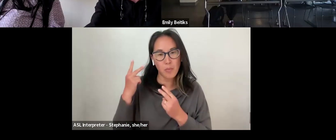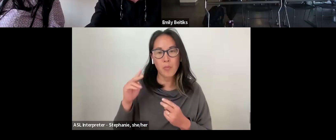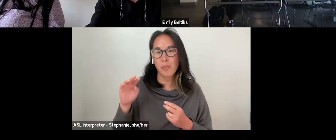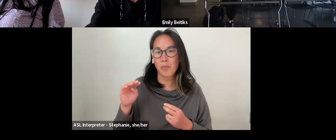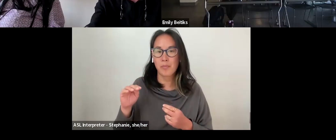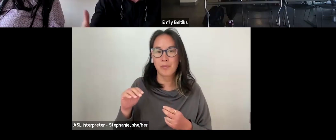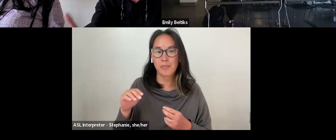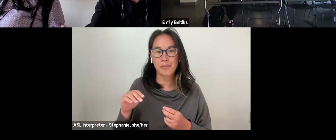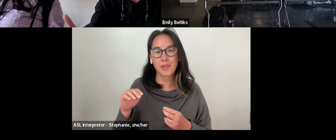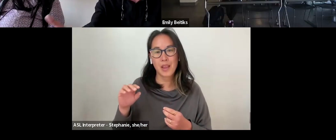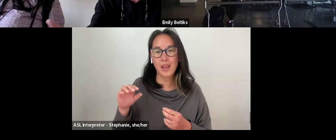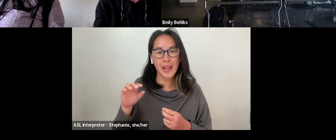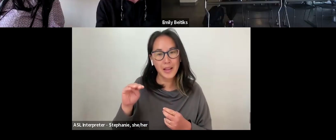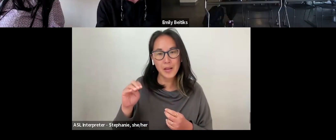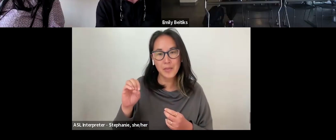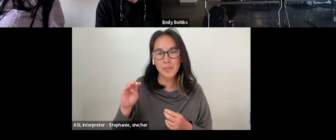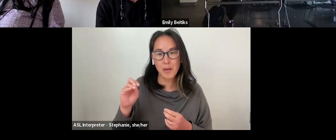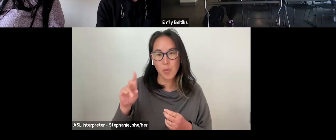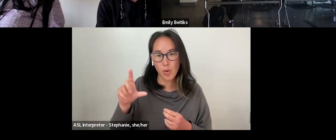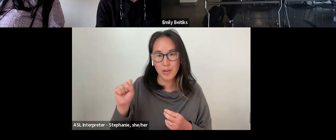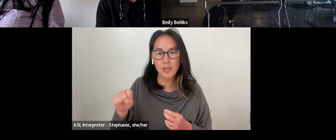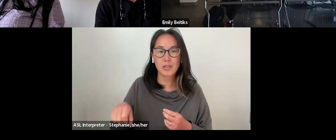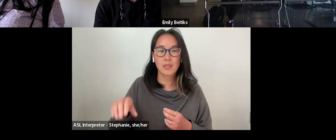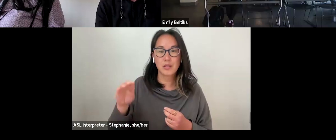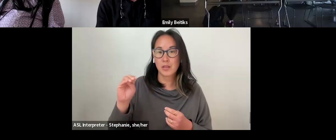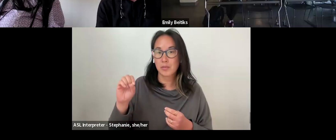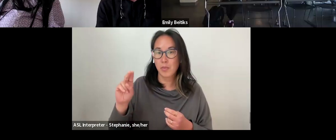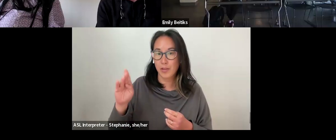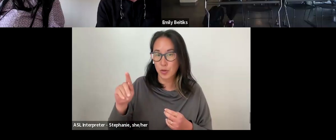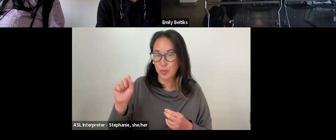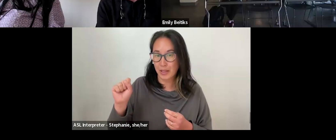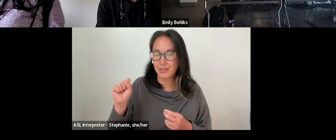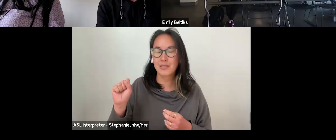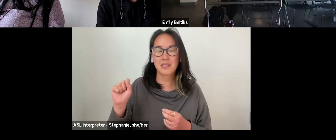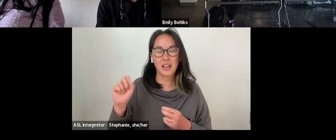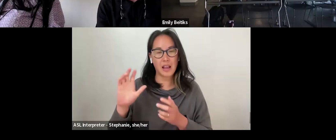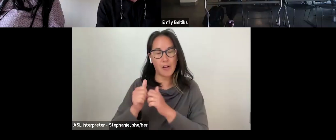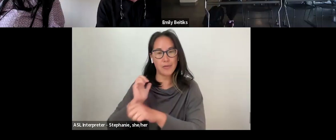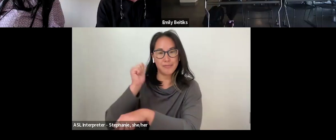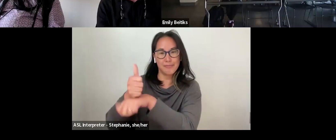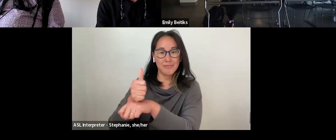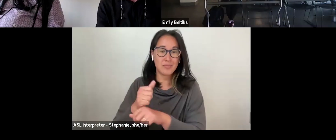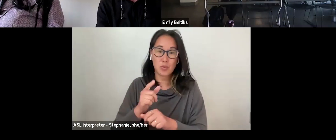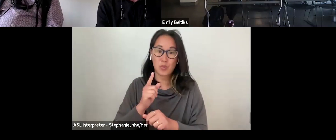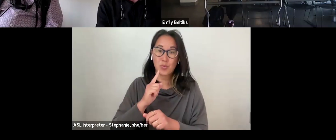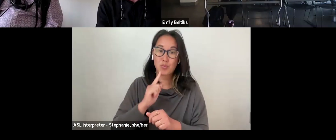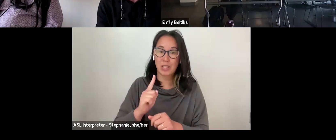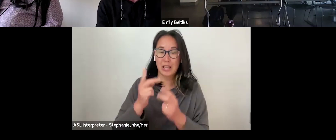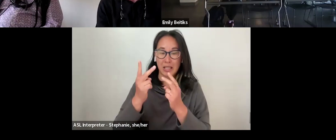and monuments should stay up and which should come down, it's remarkable how few memorials there are to the victims of research studies.